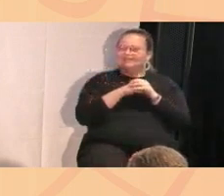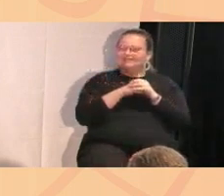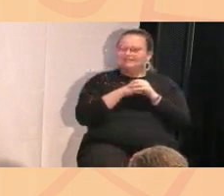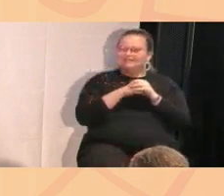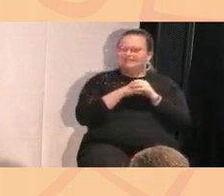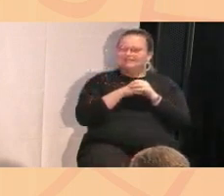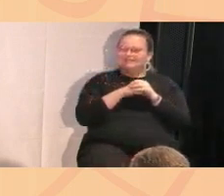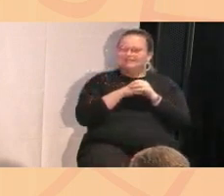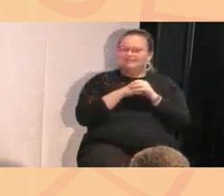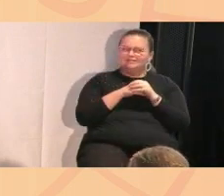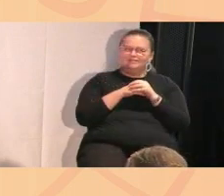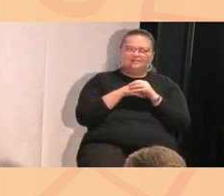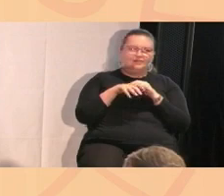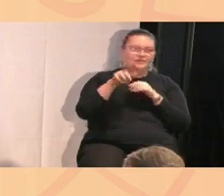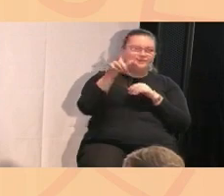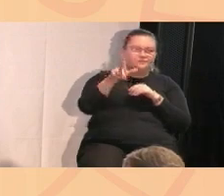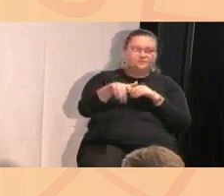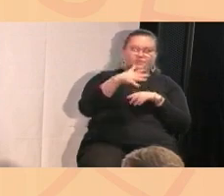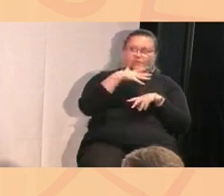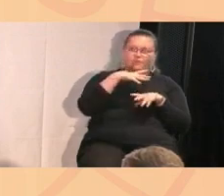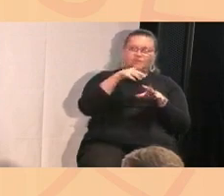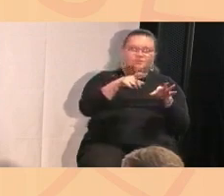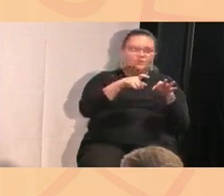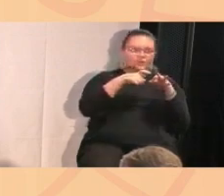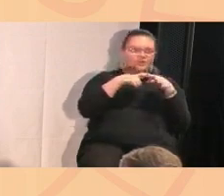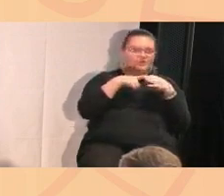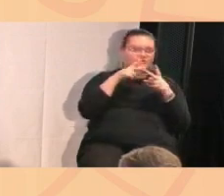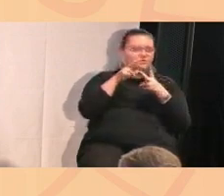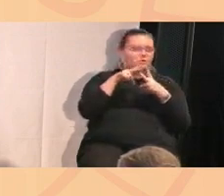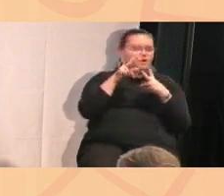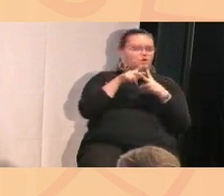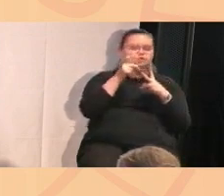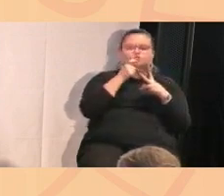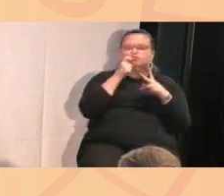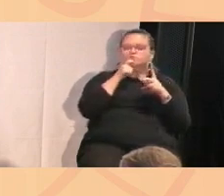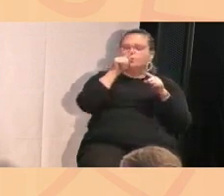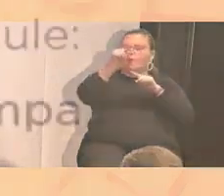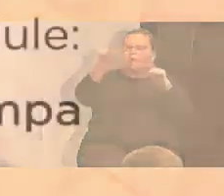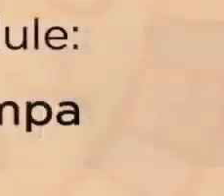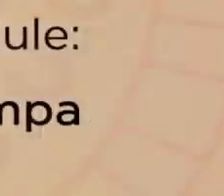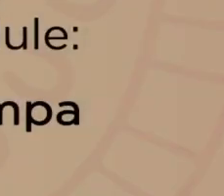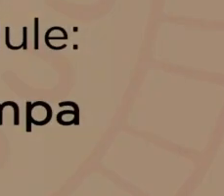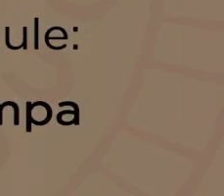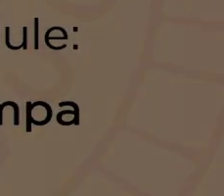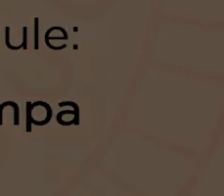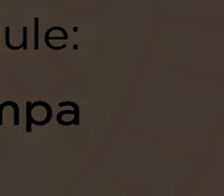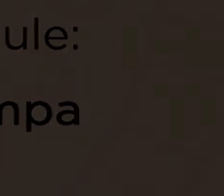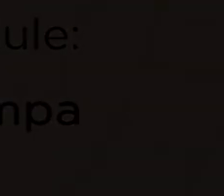So we've got seven minutes for questions from the floor. Any bright person would like to ask a question of the panel?